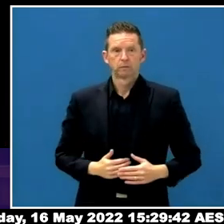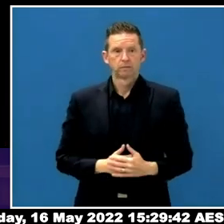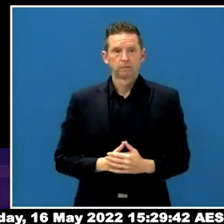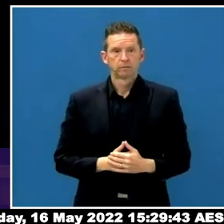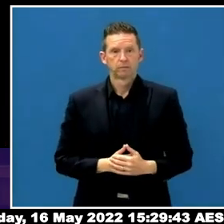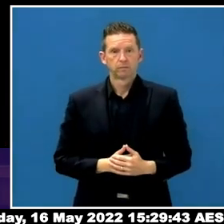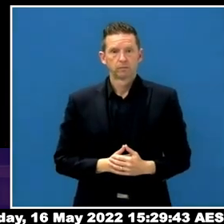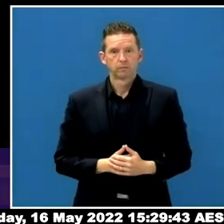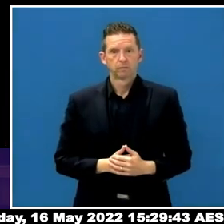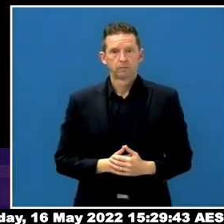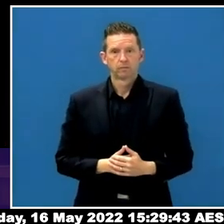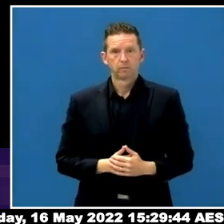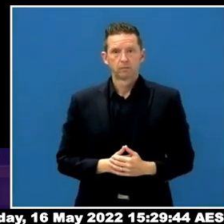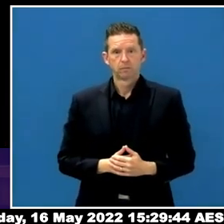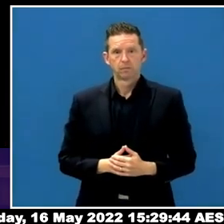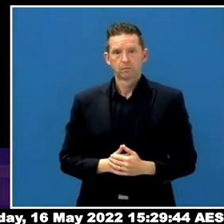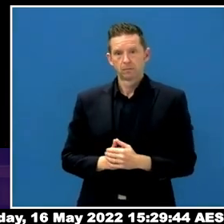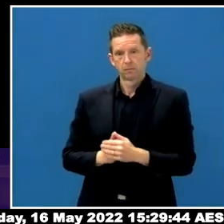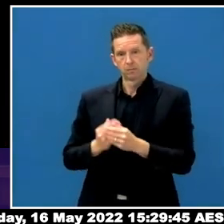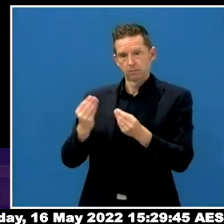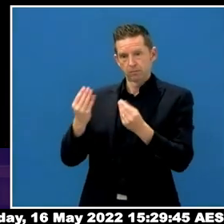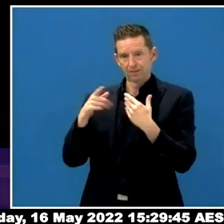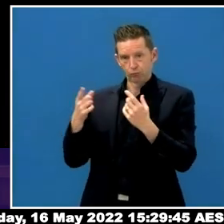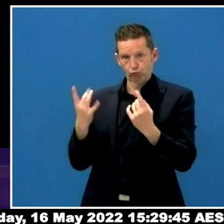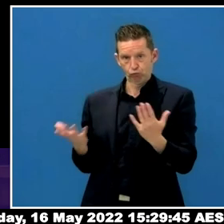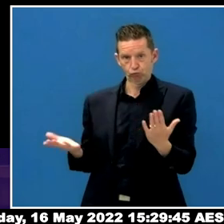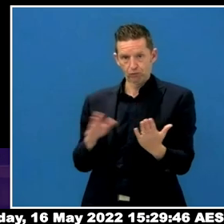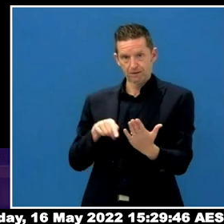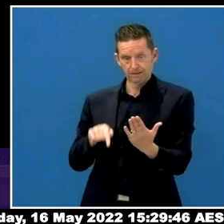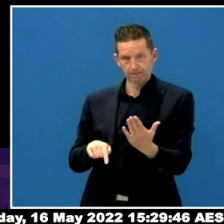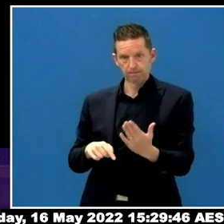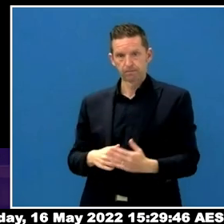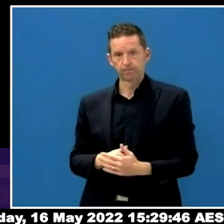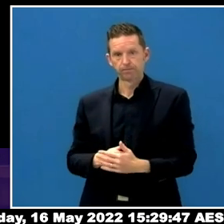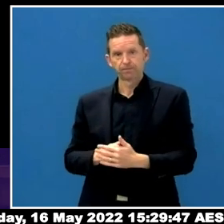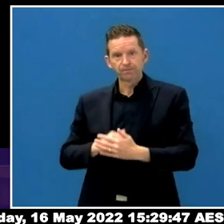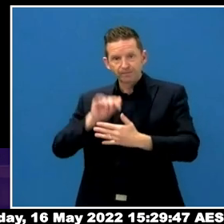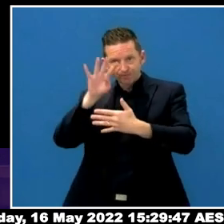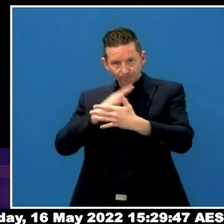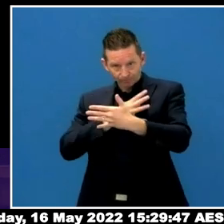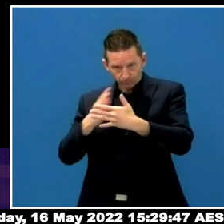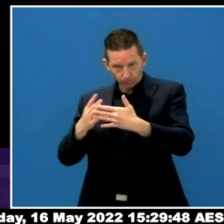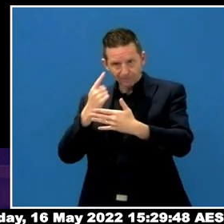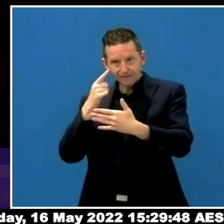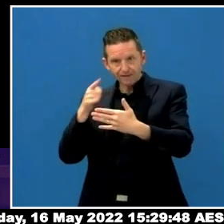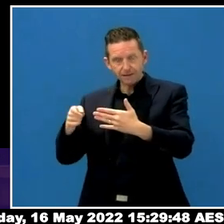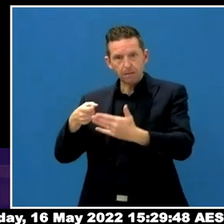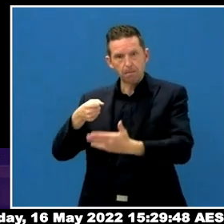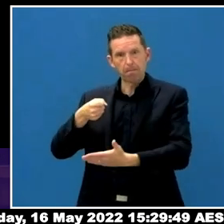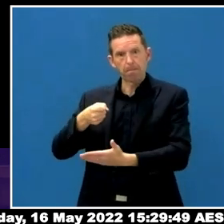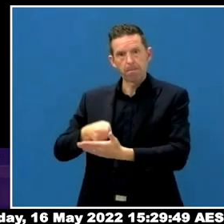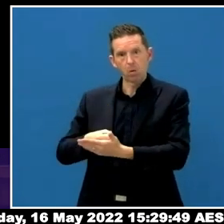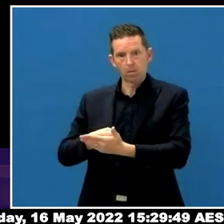Yes. MR FOGARTY: You see the bottom, or the third and second last rows, one is,